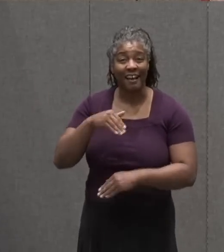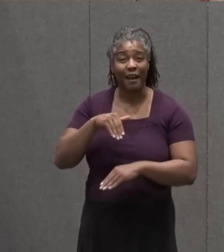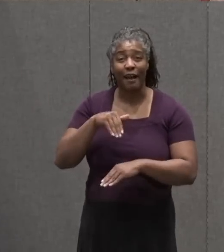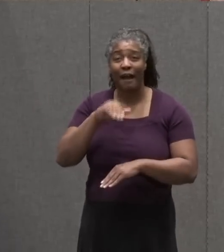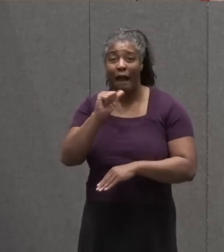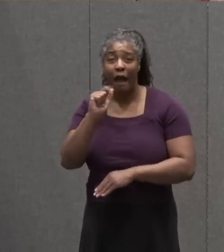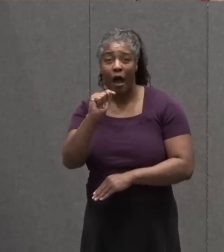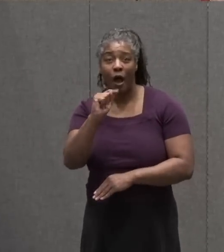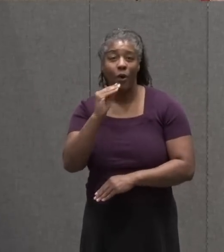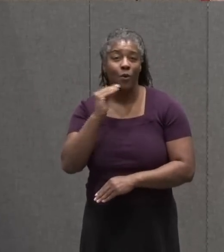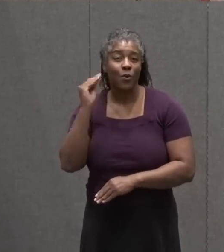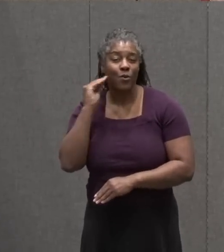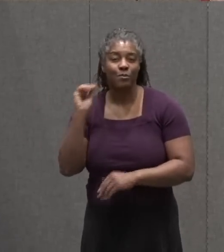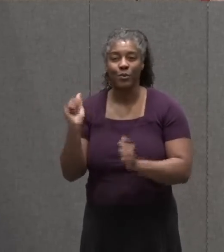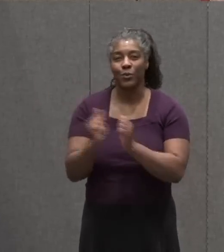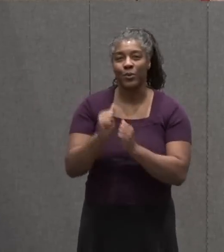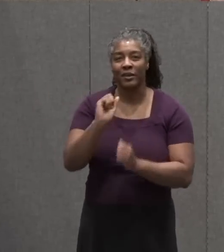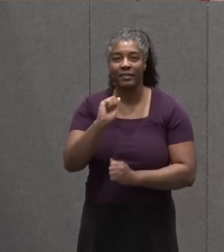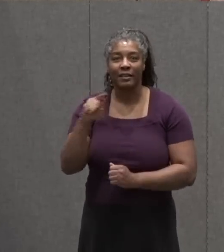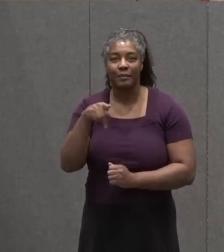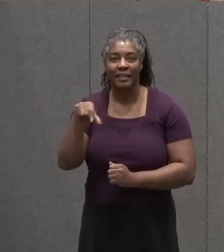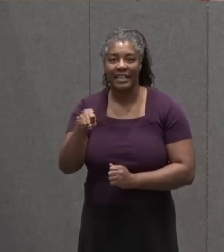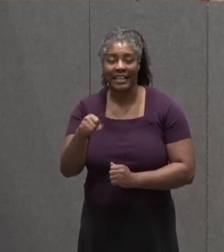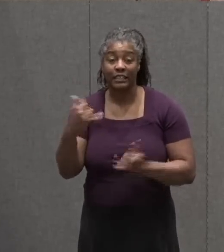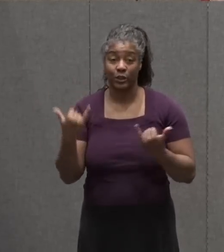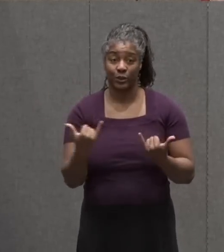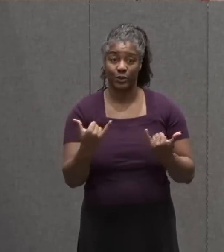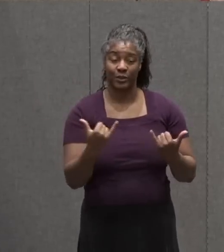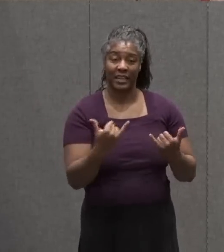Today we will focus on English language arts and math.